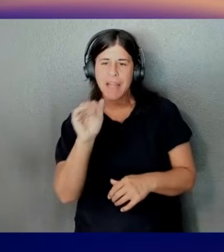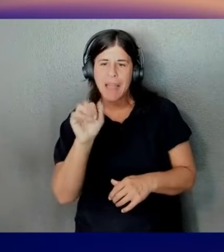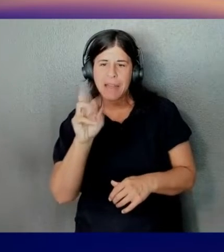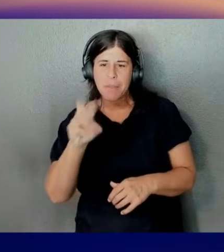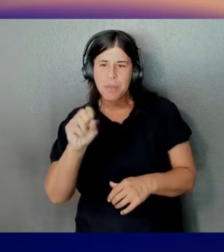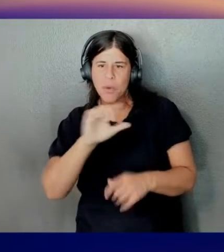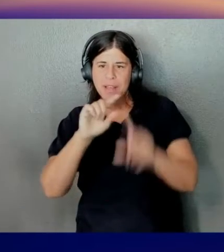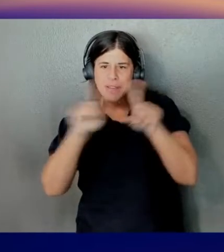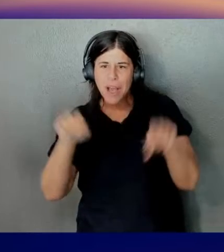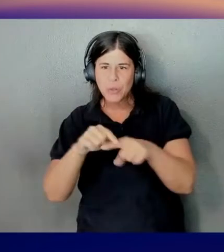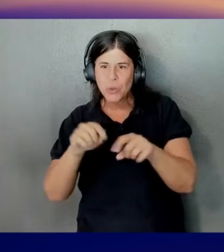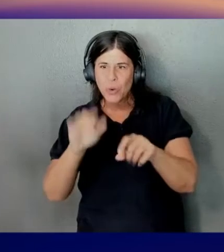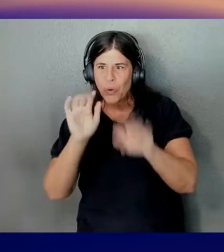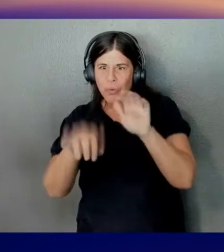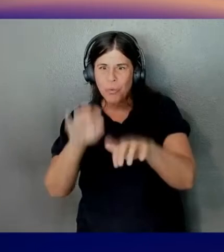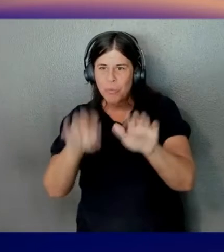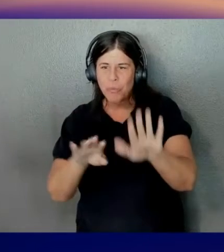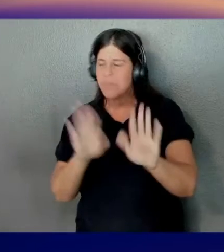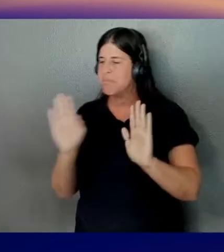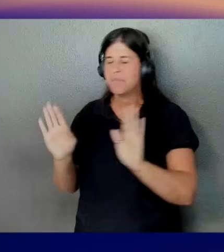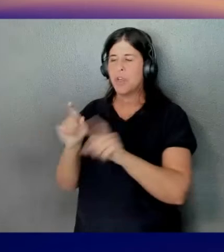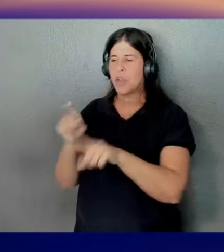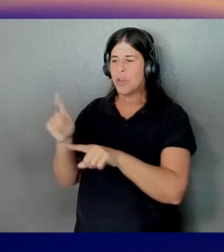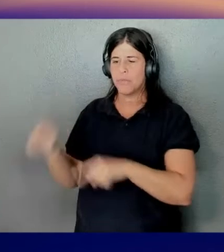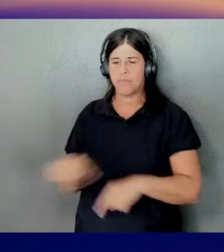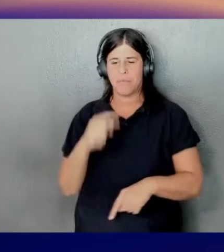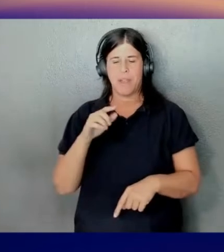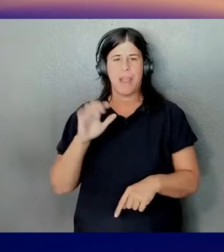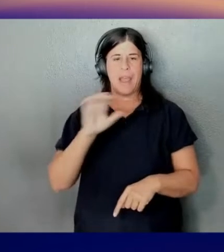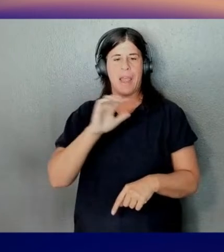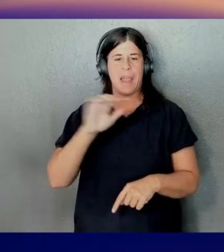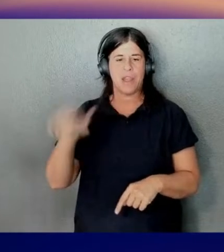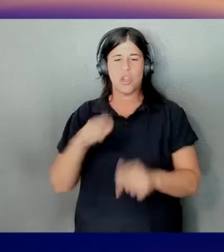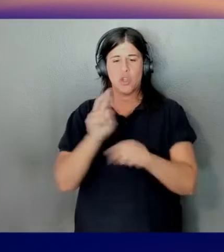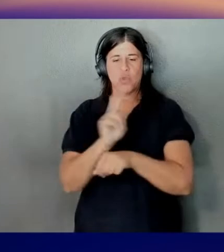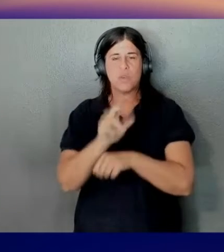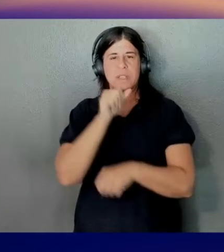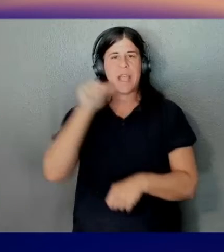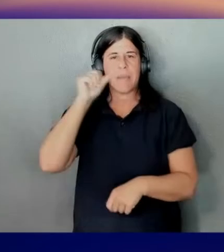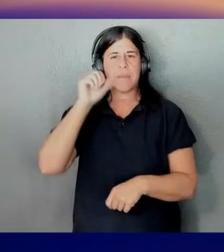You have the option to go to Amazon SageMaker in the console and log in and go to canvas.